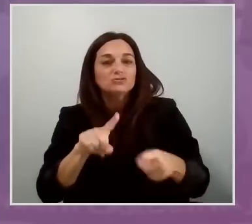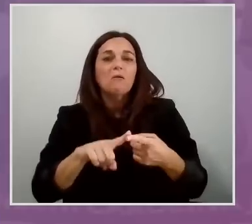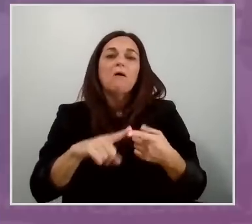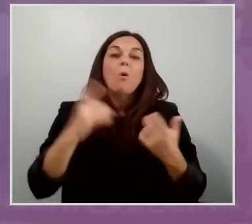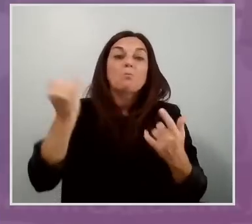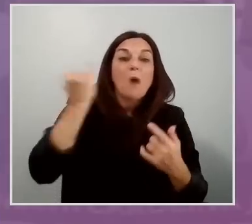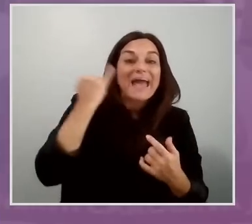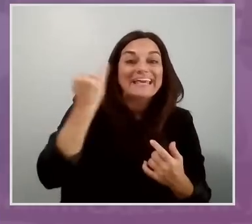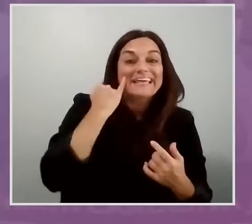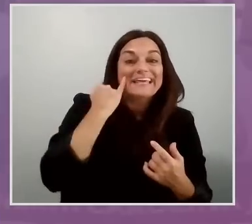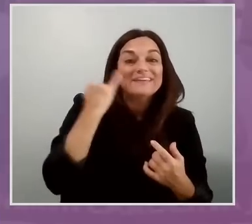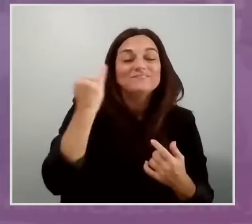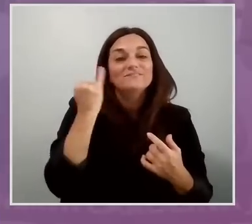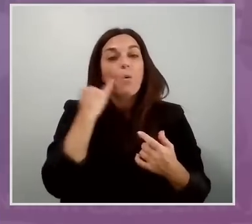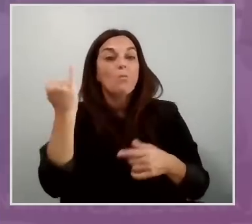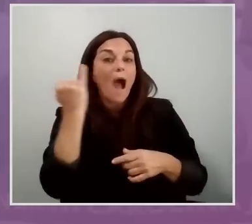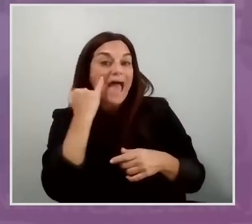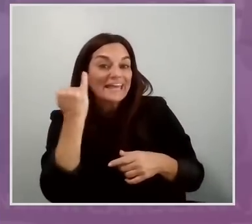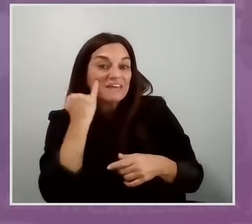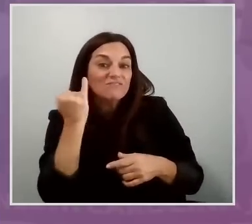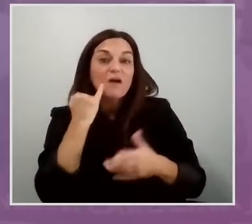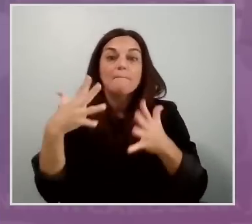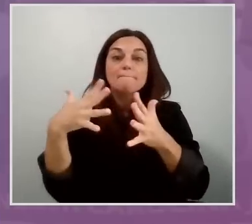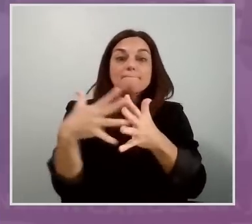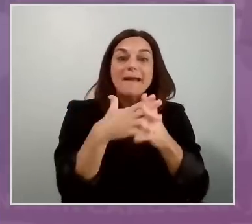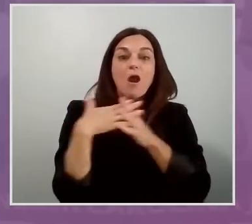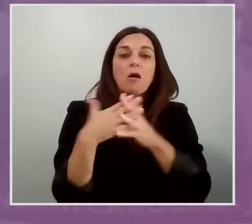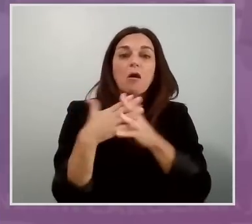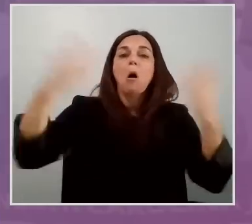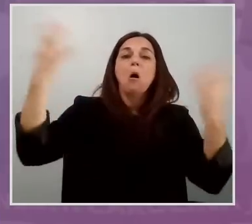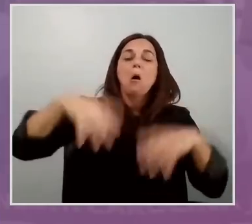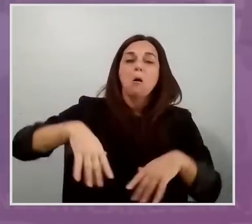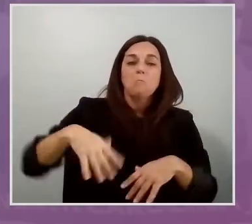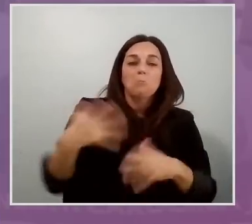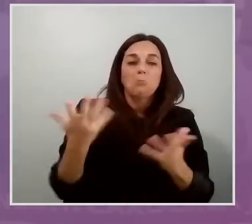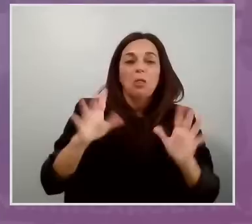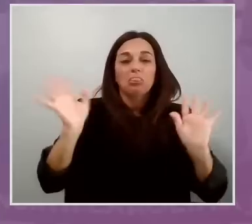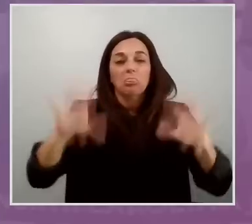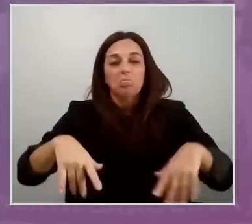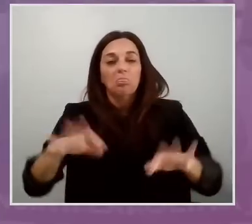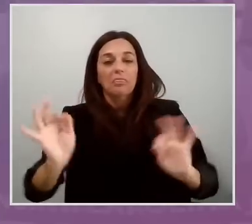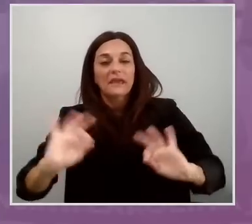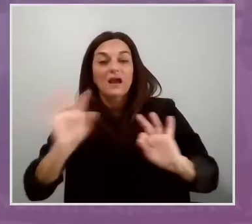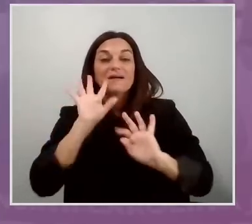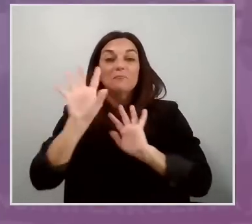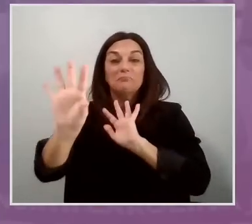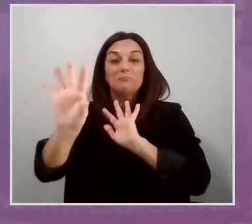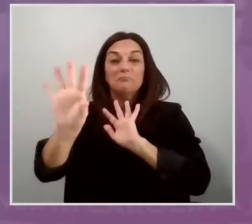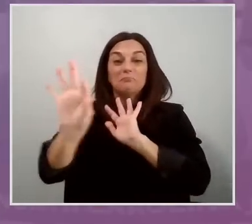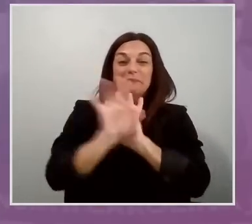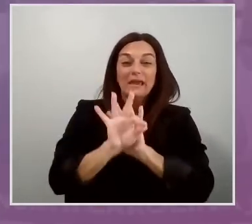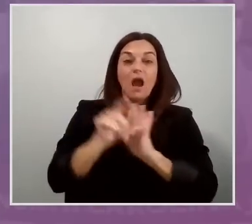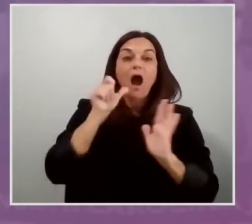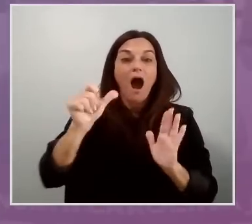THAN CATASTROPHIC.